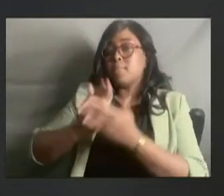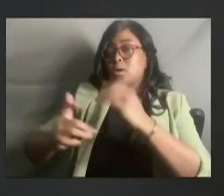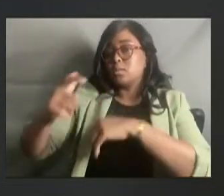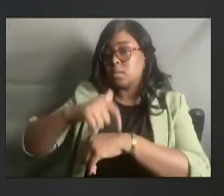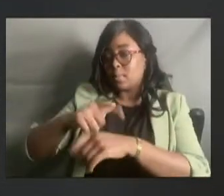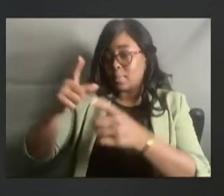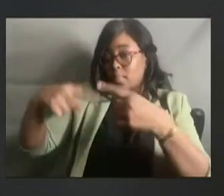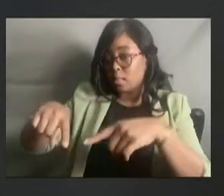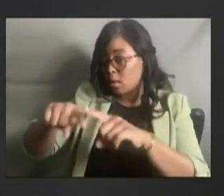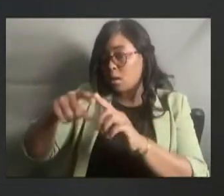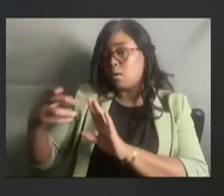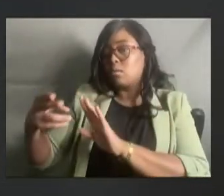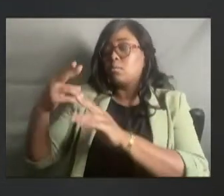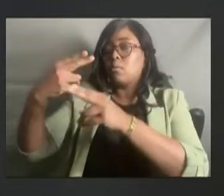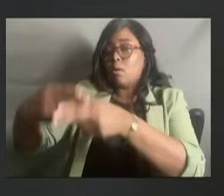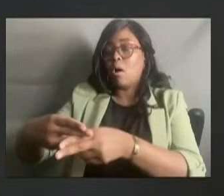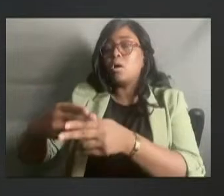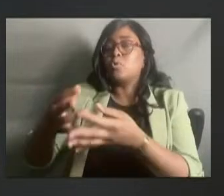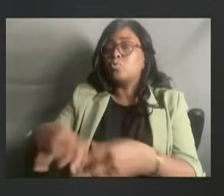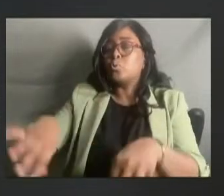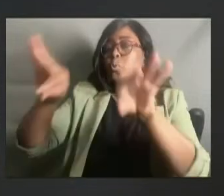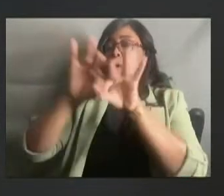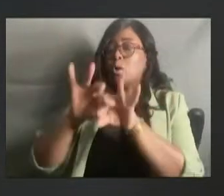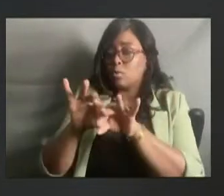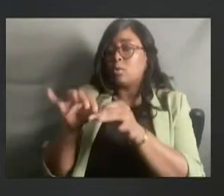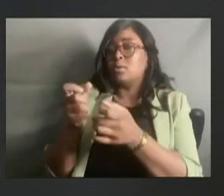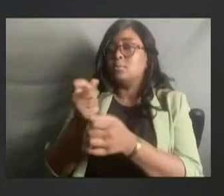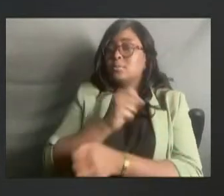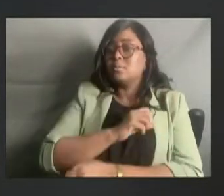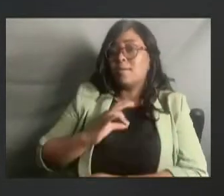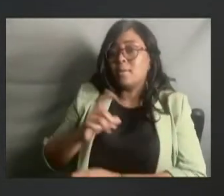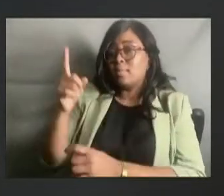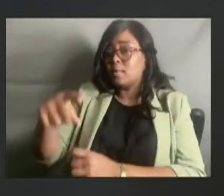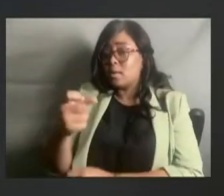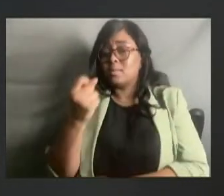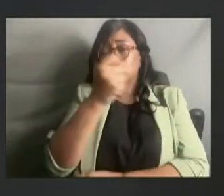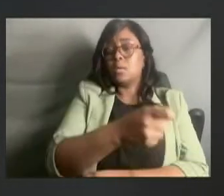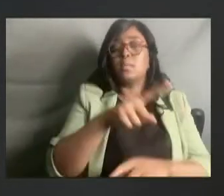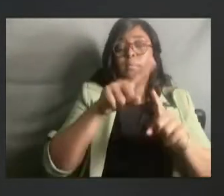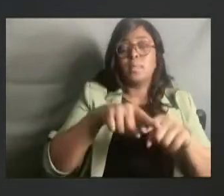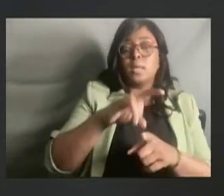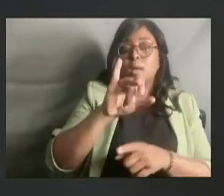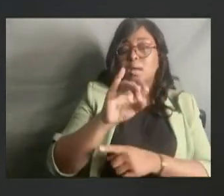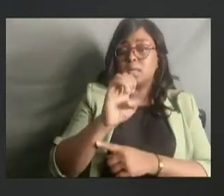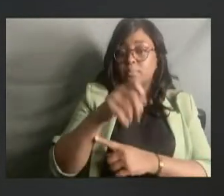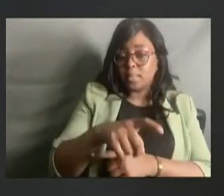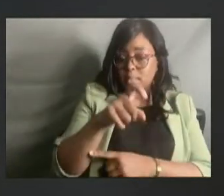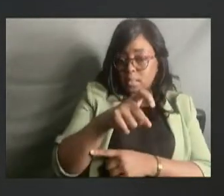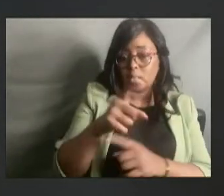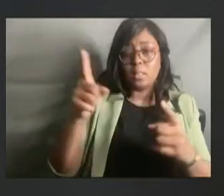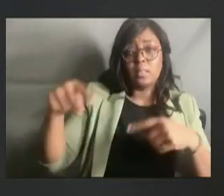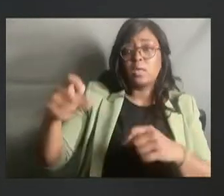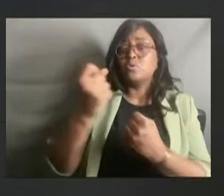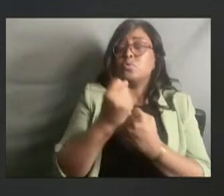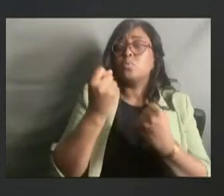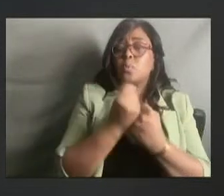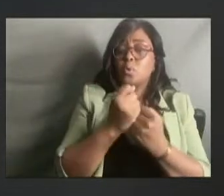paraprofessionals who are tagged as part time and are what we would call critical staffing.